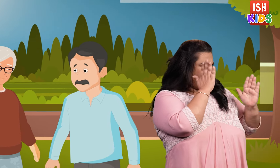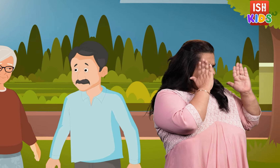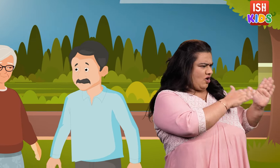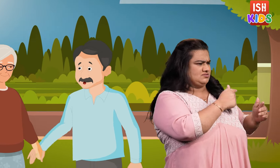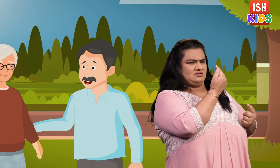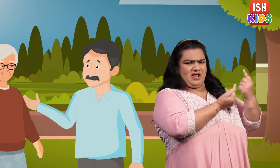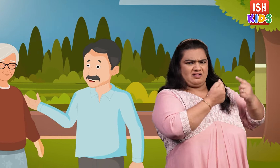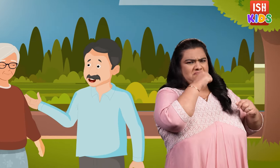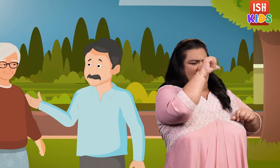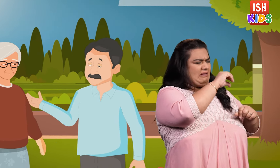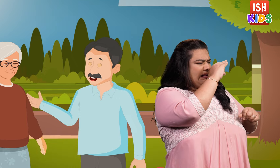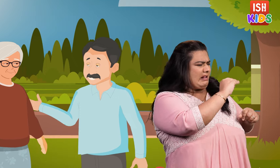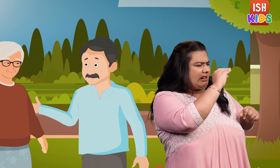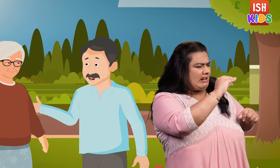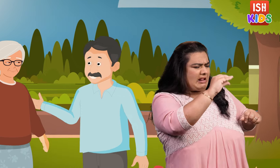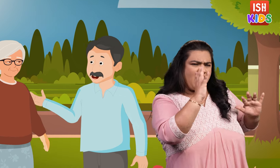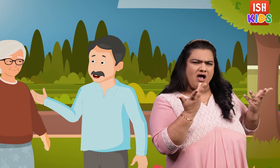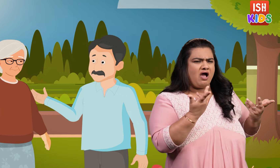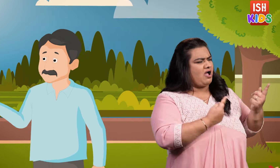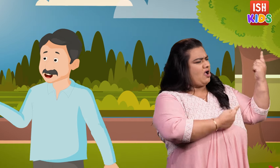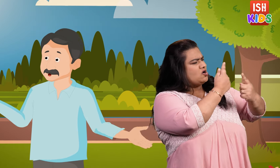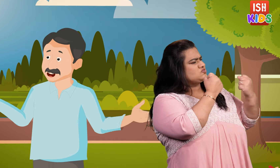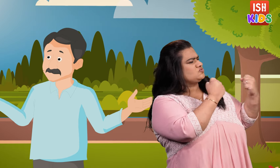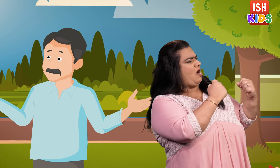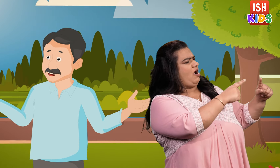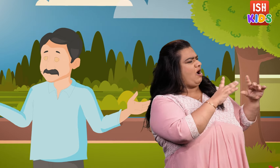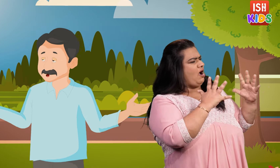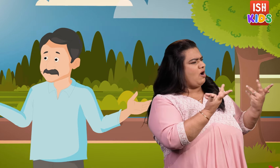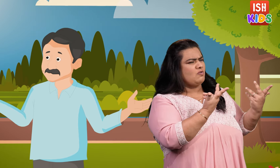"You gave them very little water. How come they are so strong?